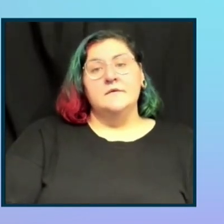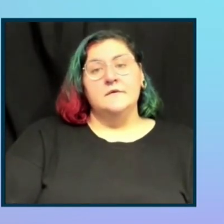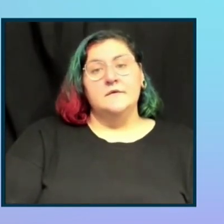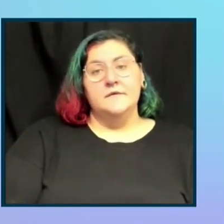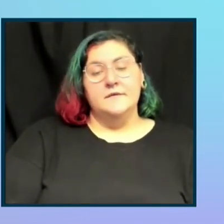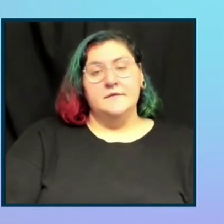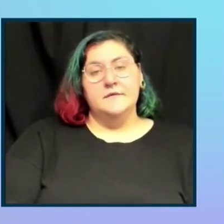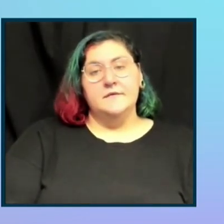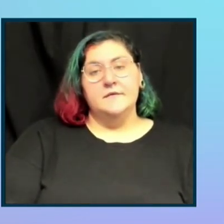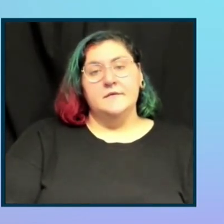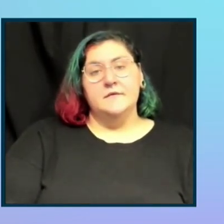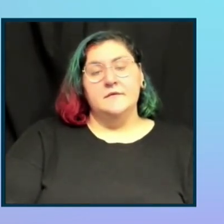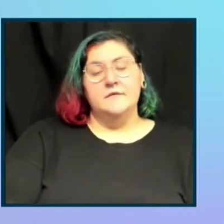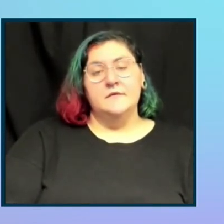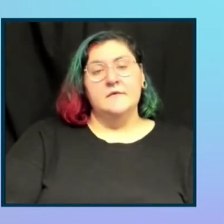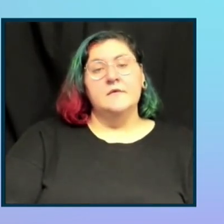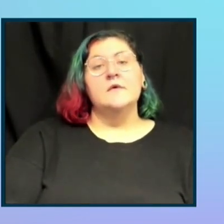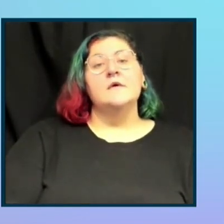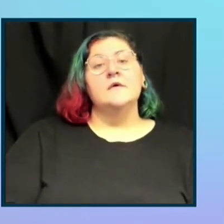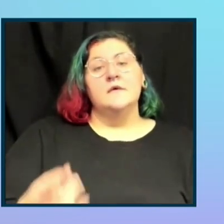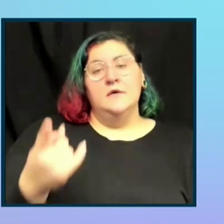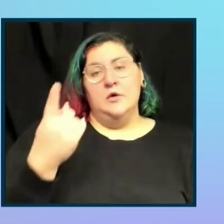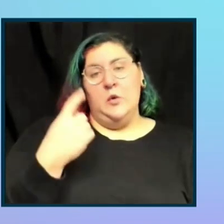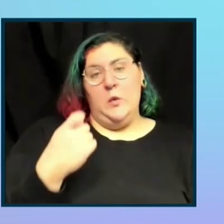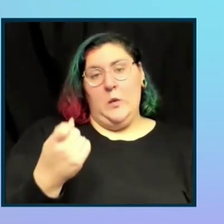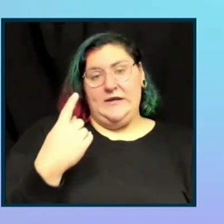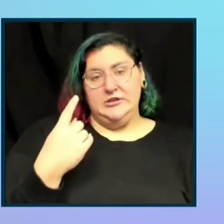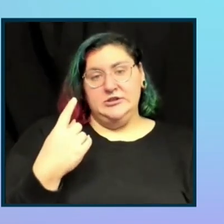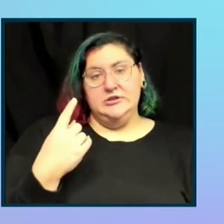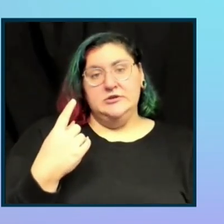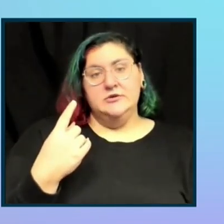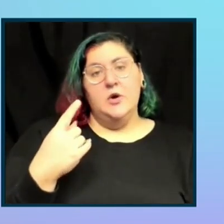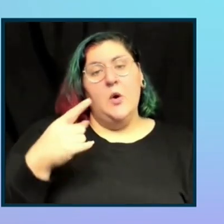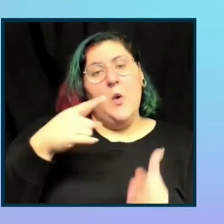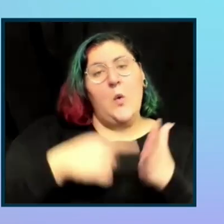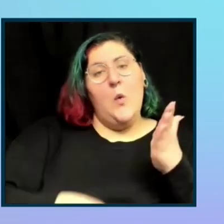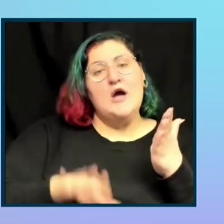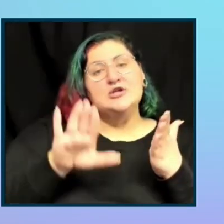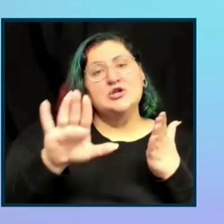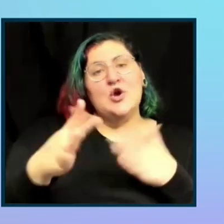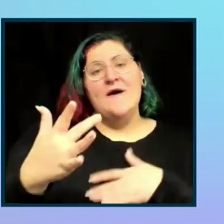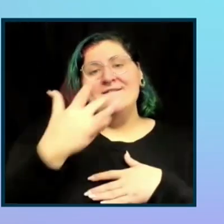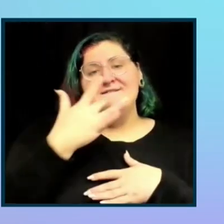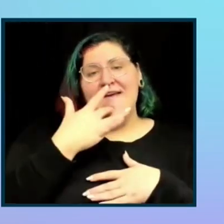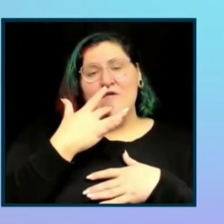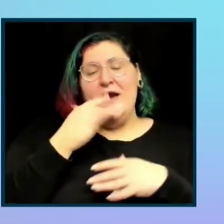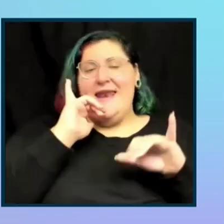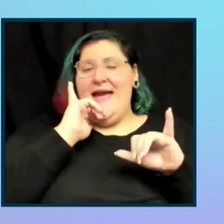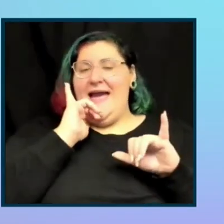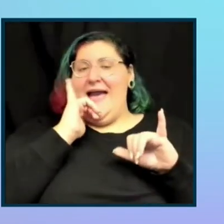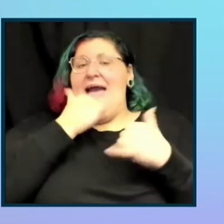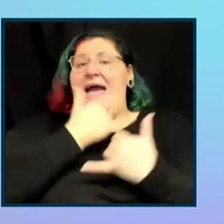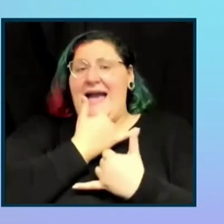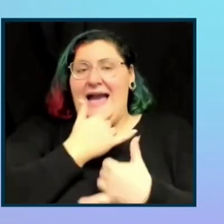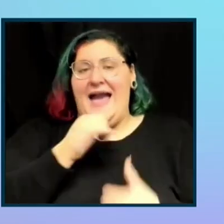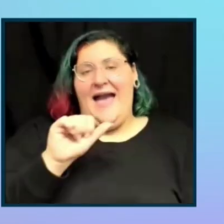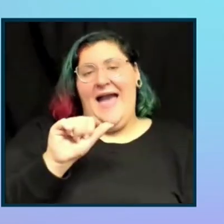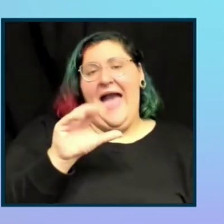Here's one. This is from anonymous. "What's your favorite accidental accessibility feature?" Ooh! That's a good one.